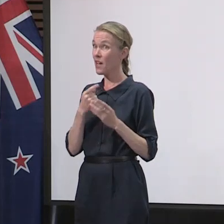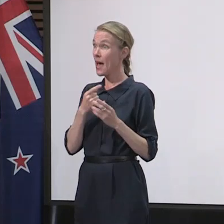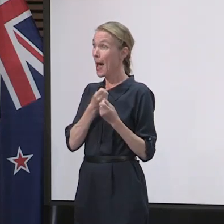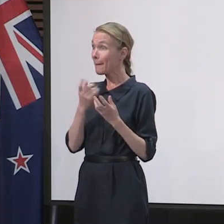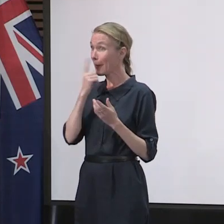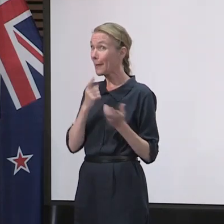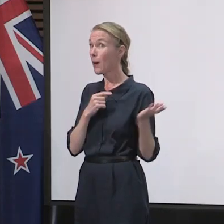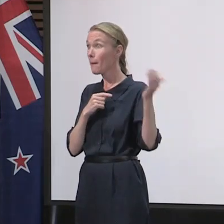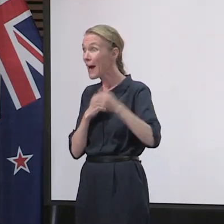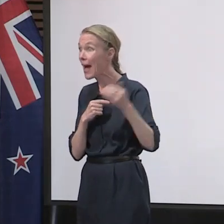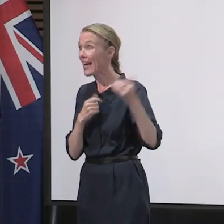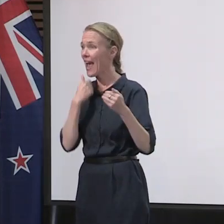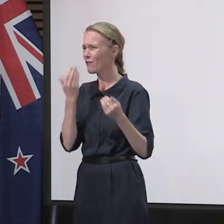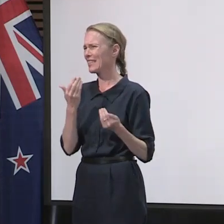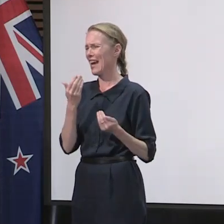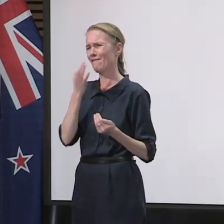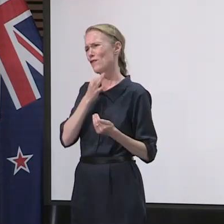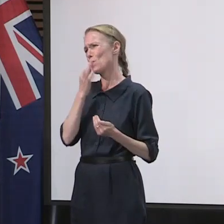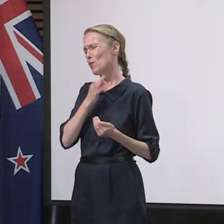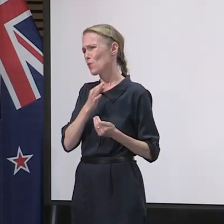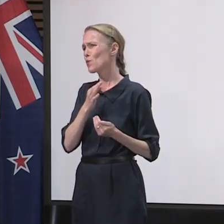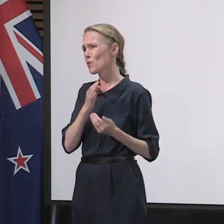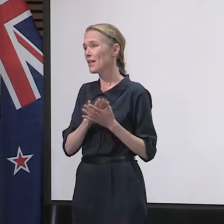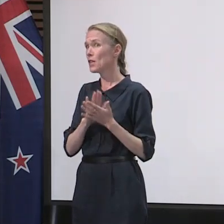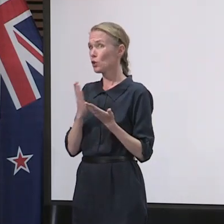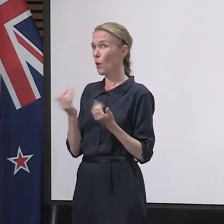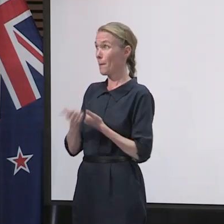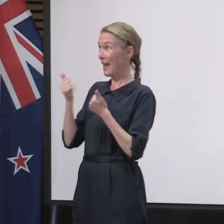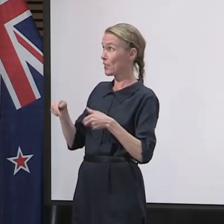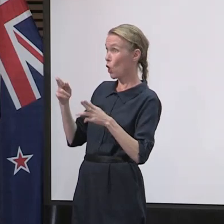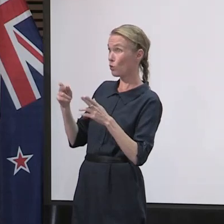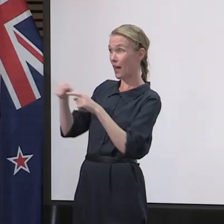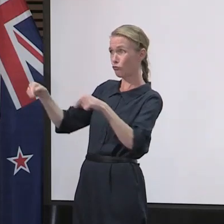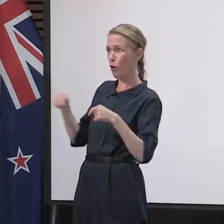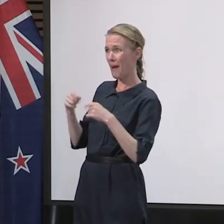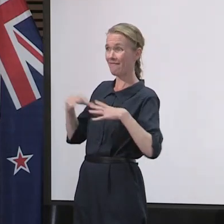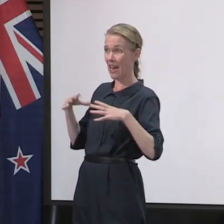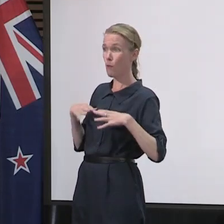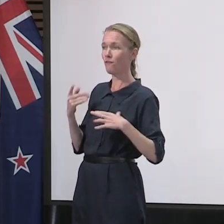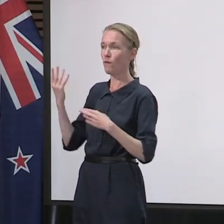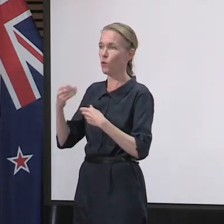a pretty steady pattern of relatively low numbers of people coming to the country, Kiwis returning over the last